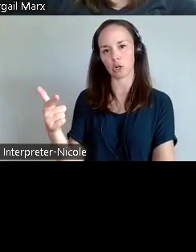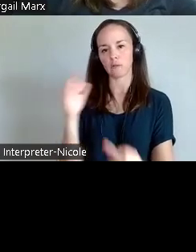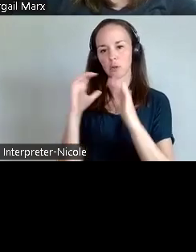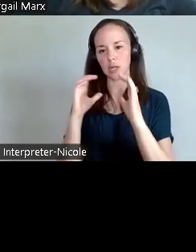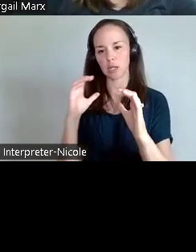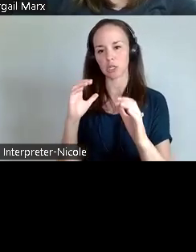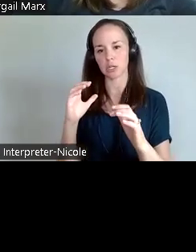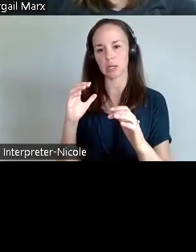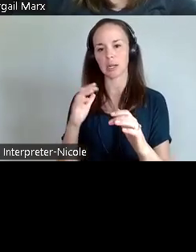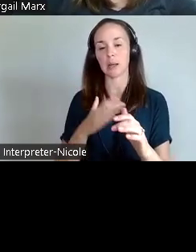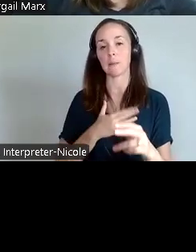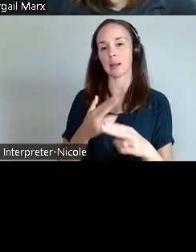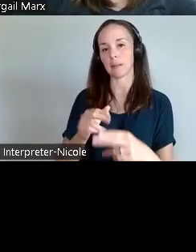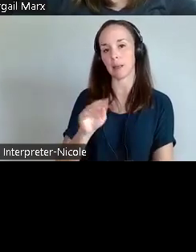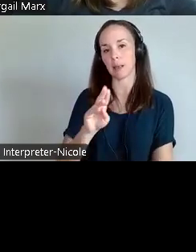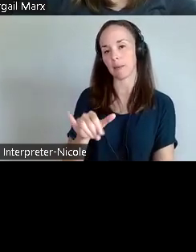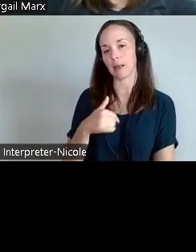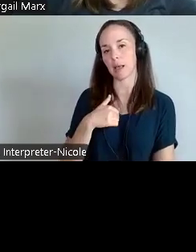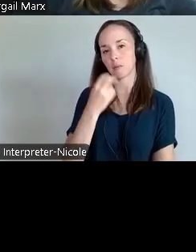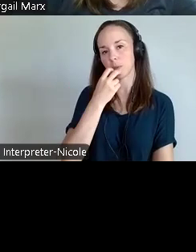And I'm a speech language pathologist here in Wisconsin.